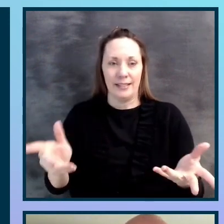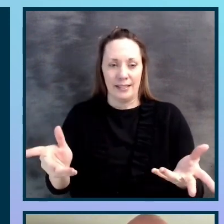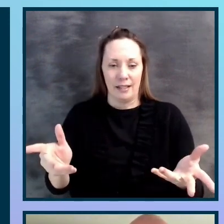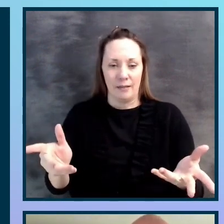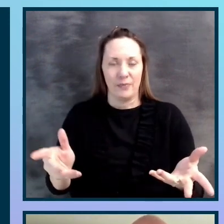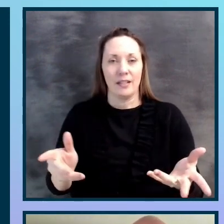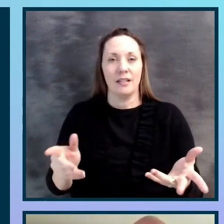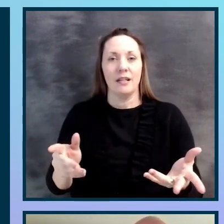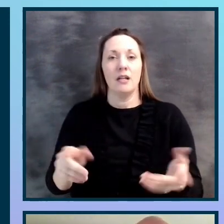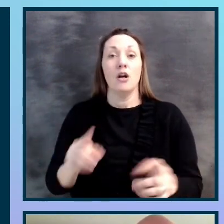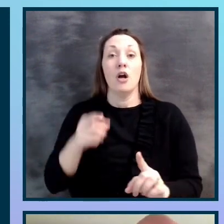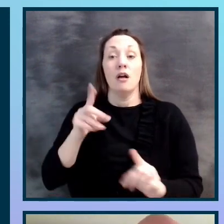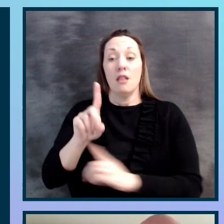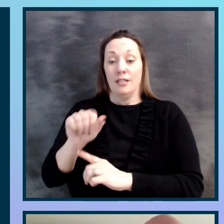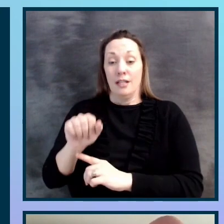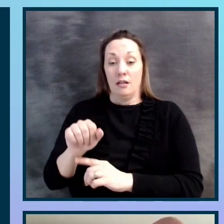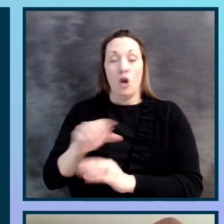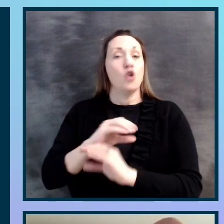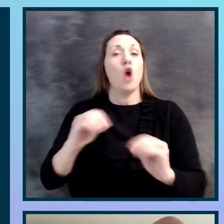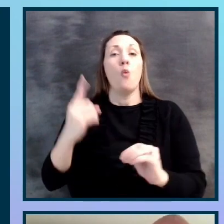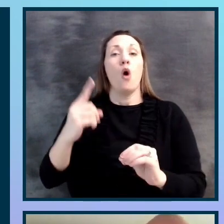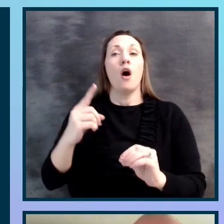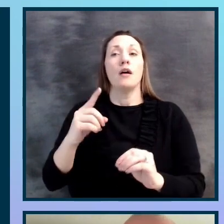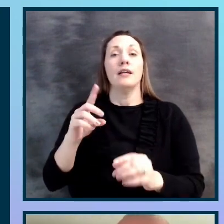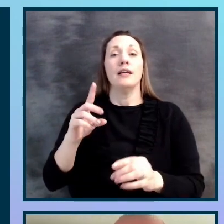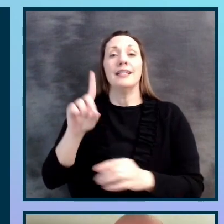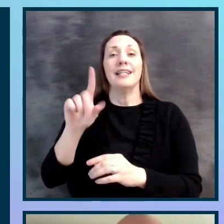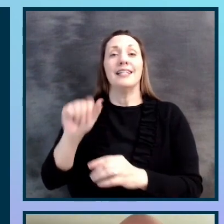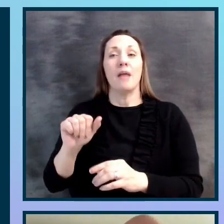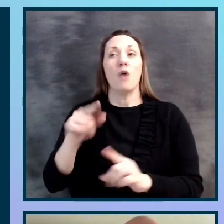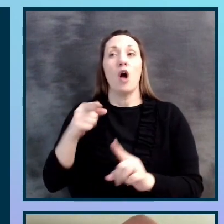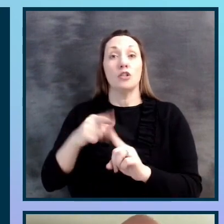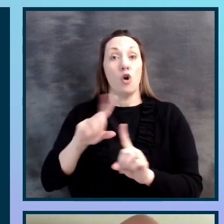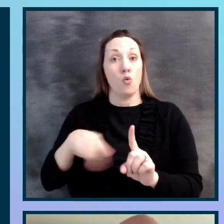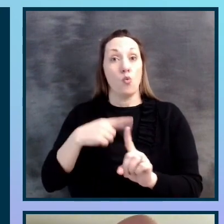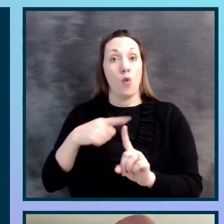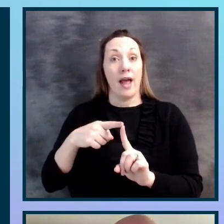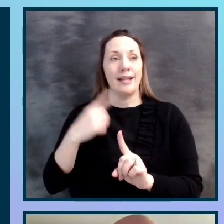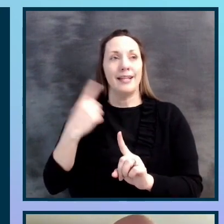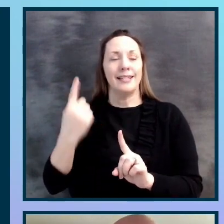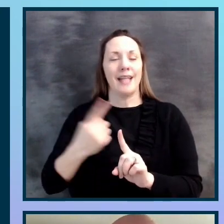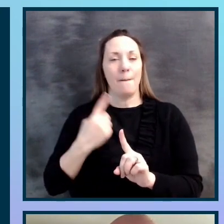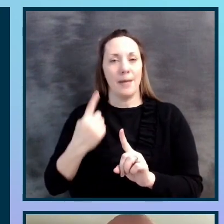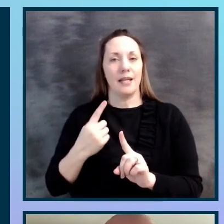until someone... No one is disabled until someone designs something that does not consider their needs.